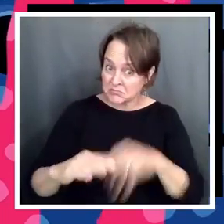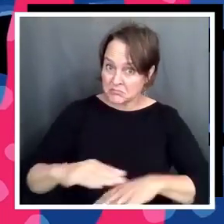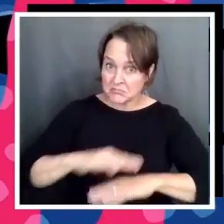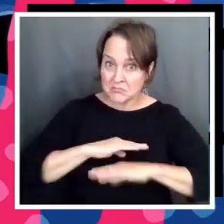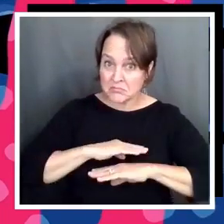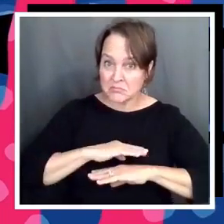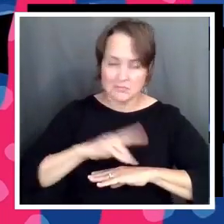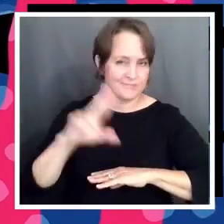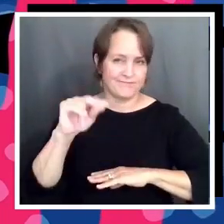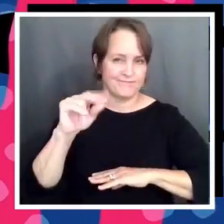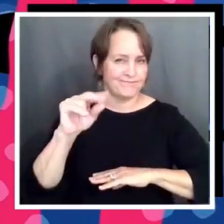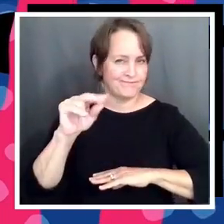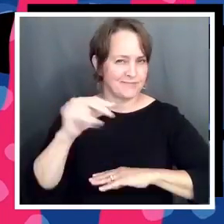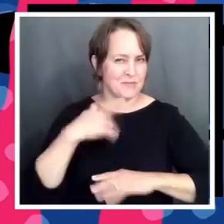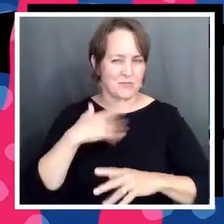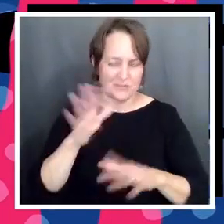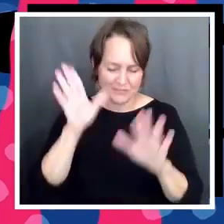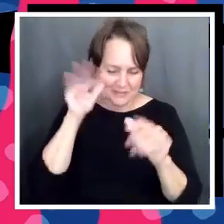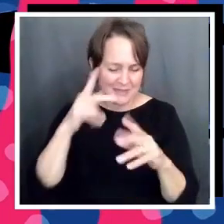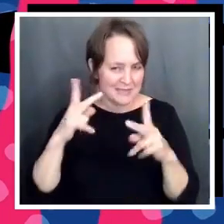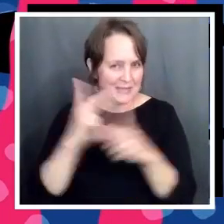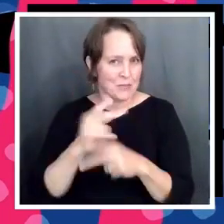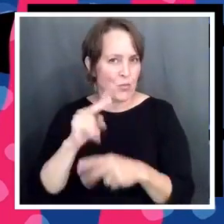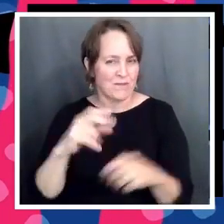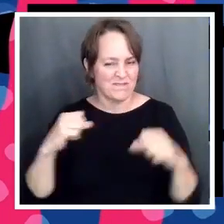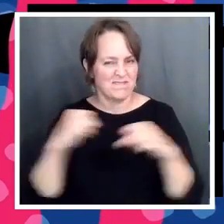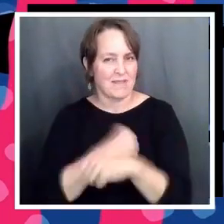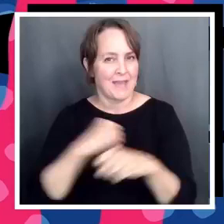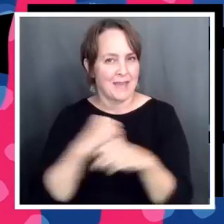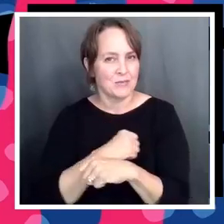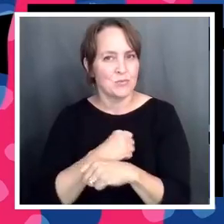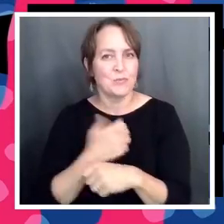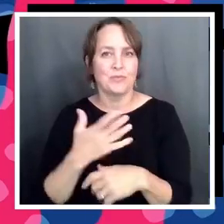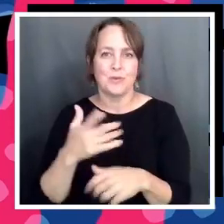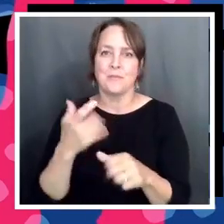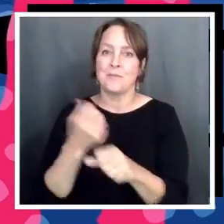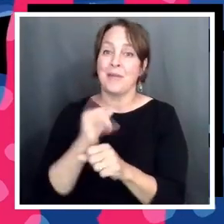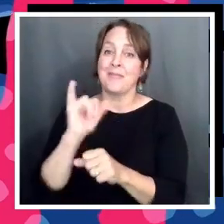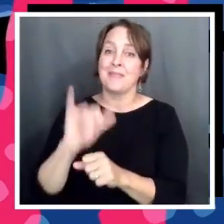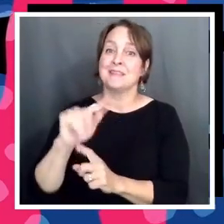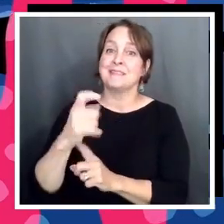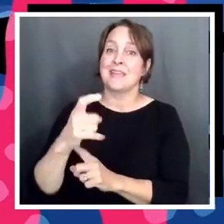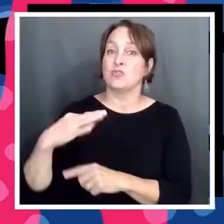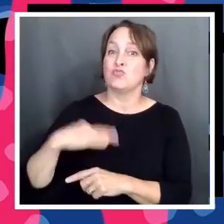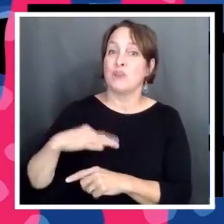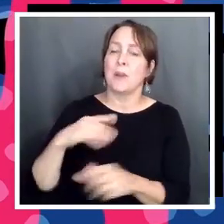LEAST TWO DECADES.